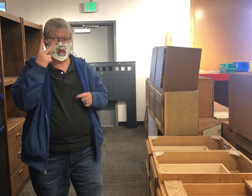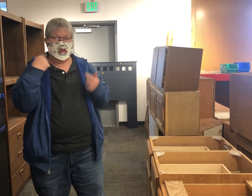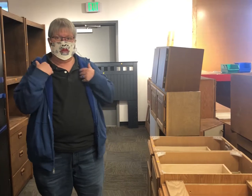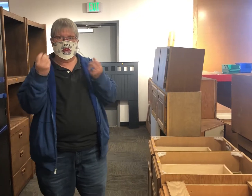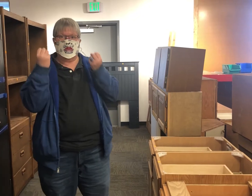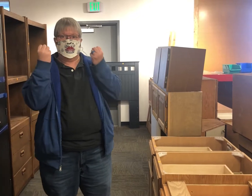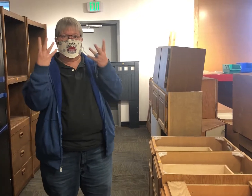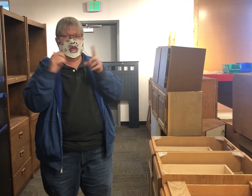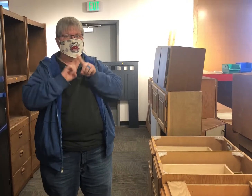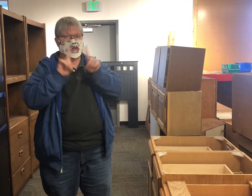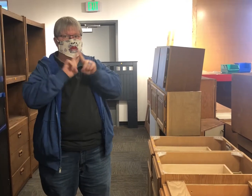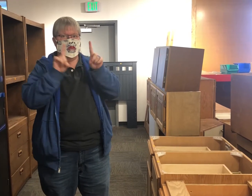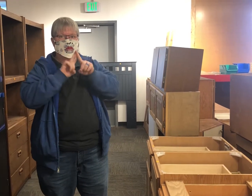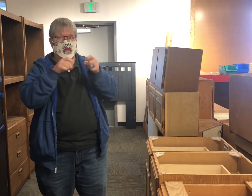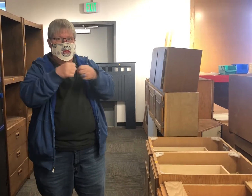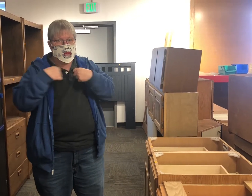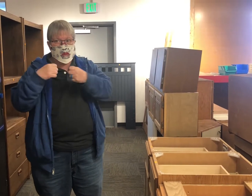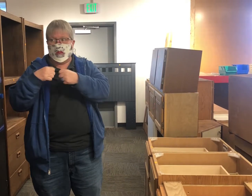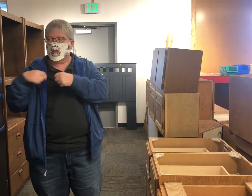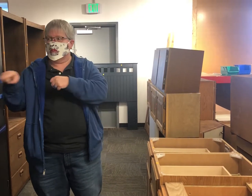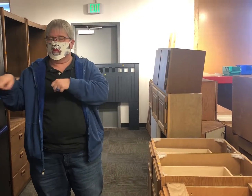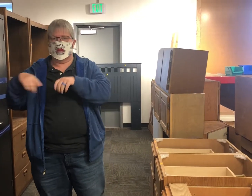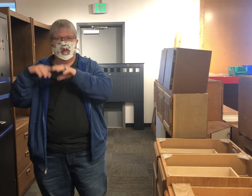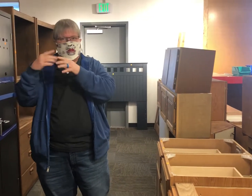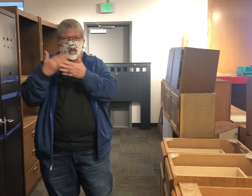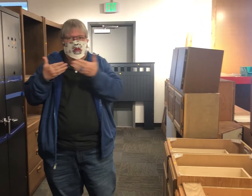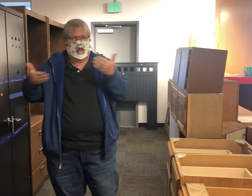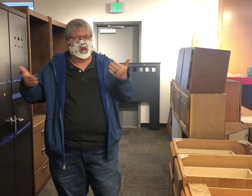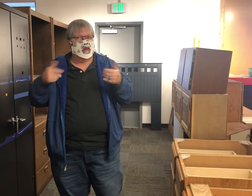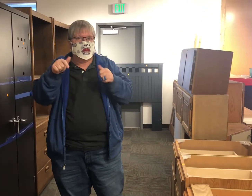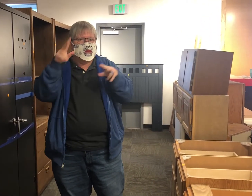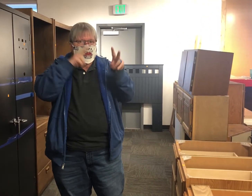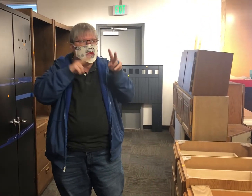So you see there's a lot of different cabinetry here. There's a lot of things